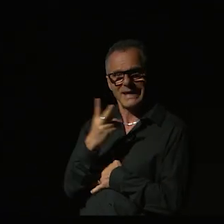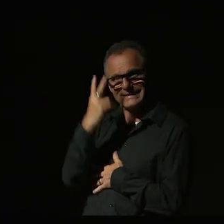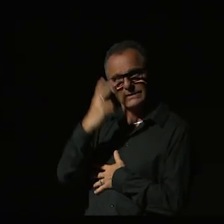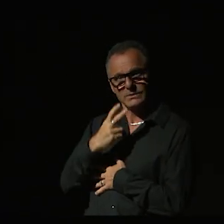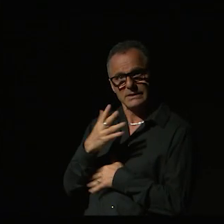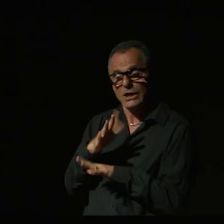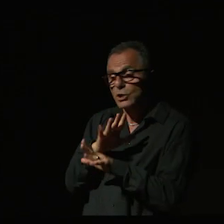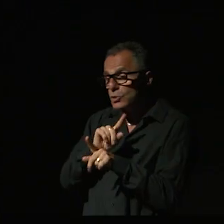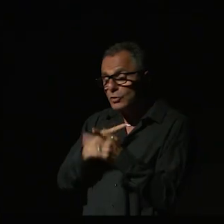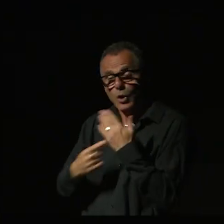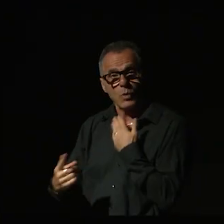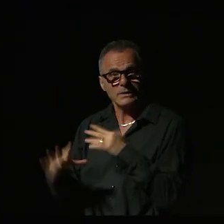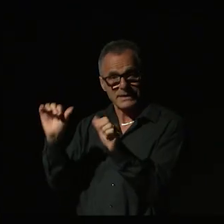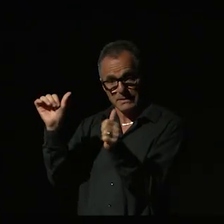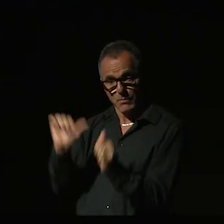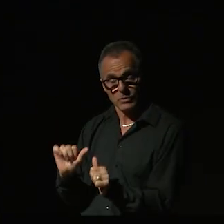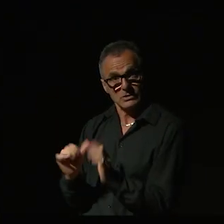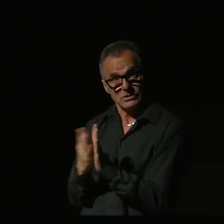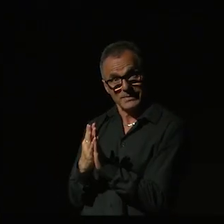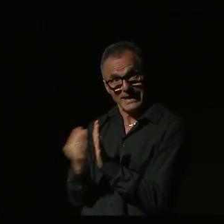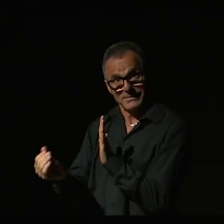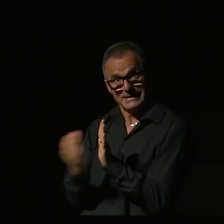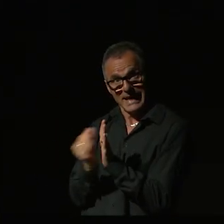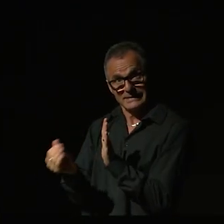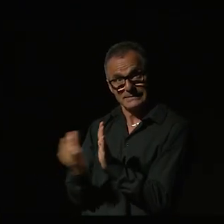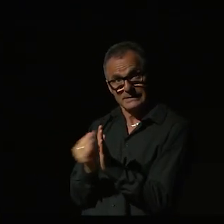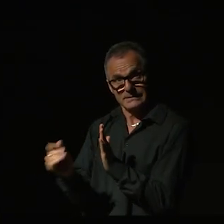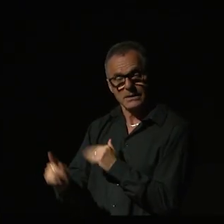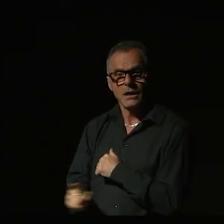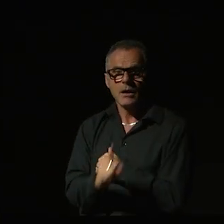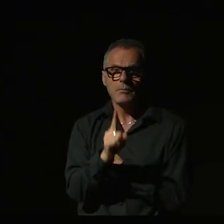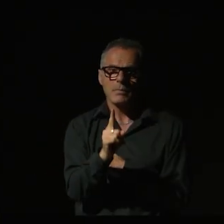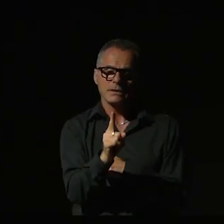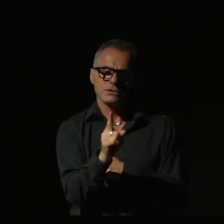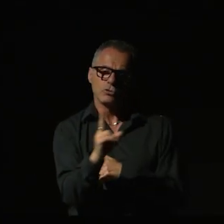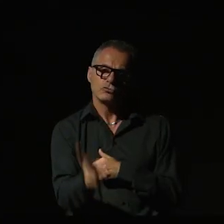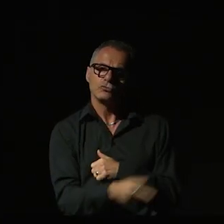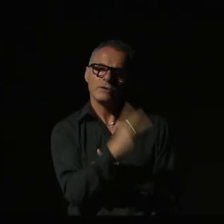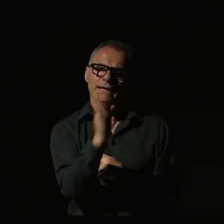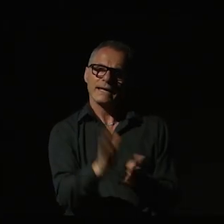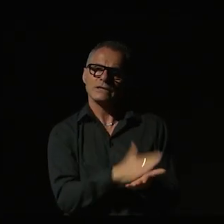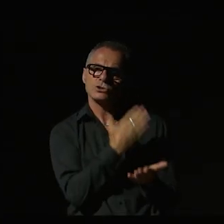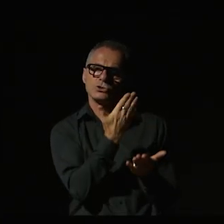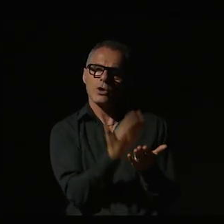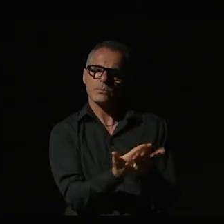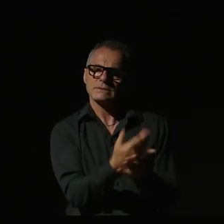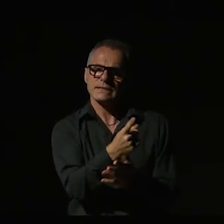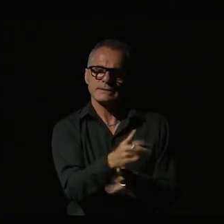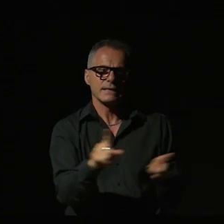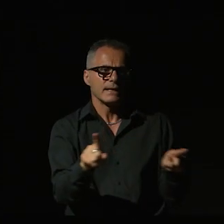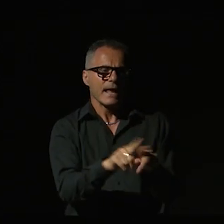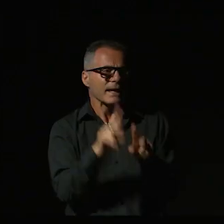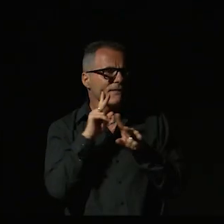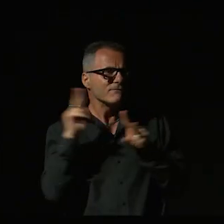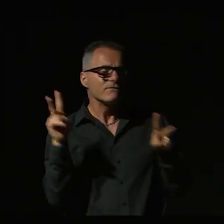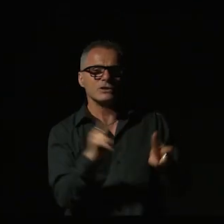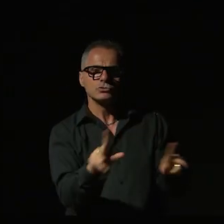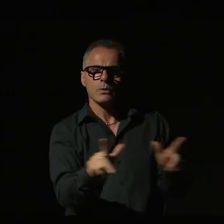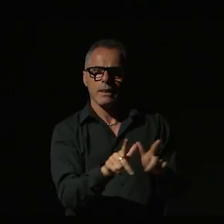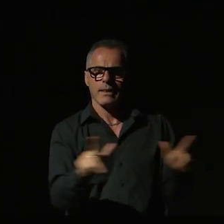to be imitated with an antiquarian interest, but reinterpreted it as a visual language